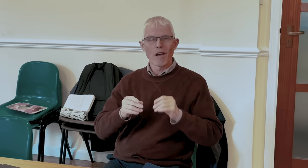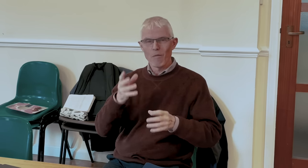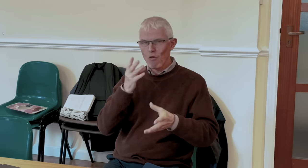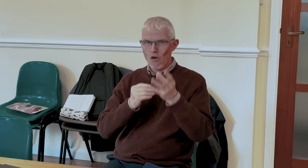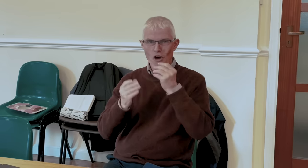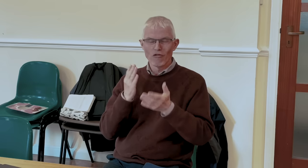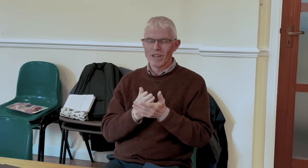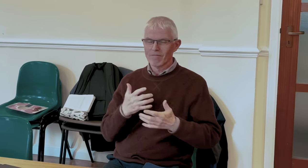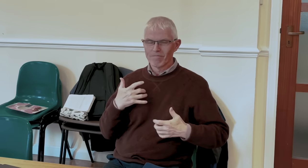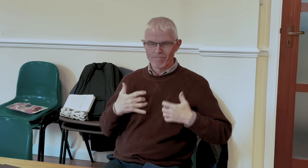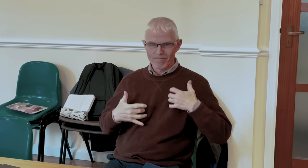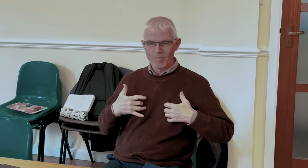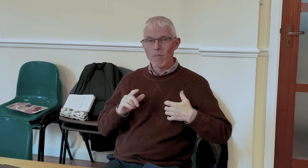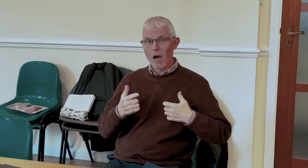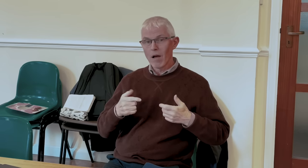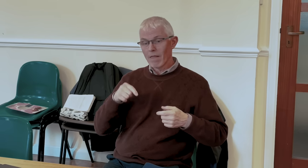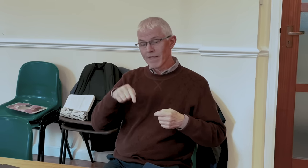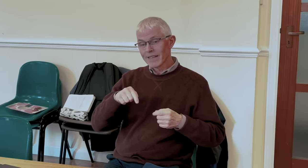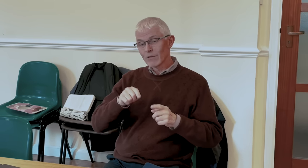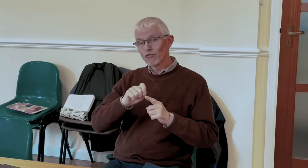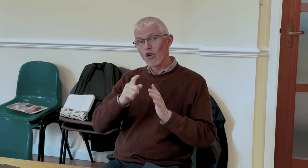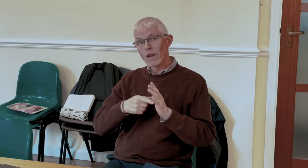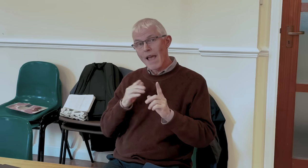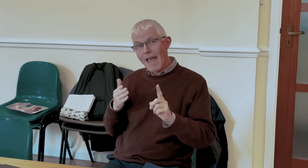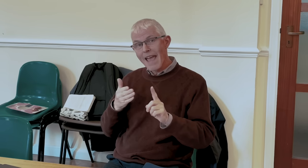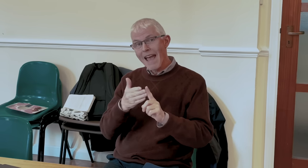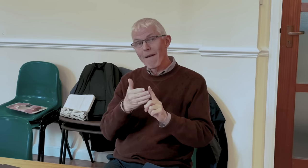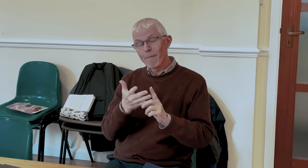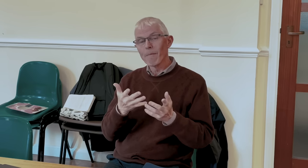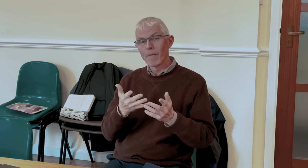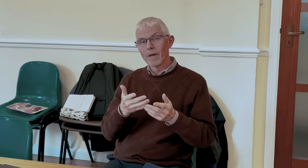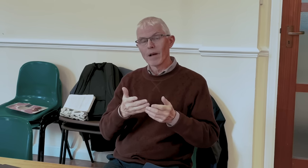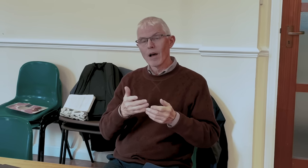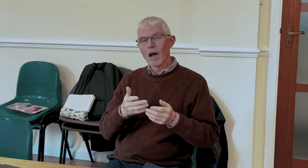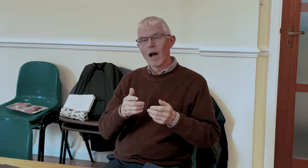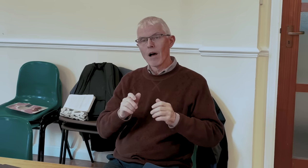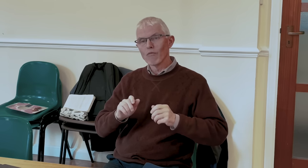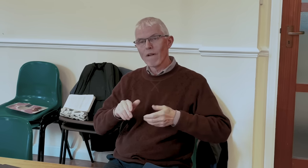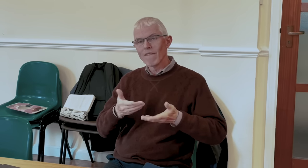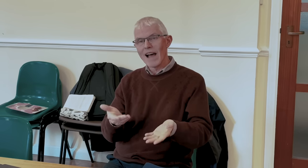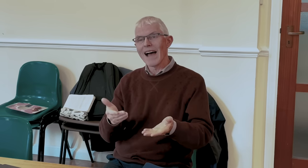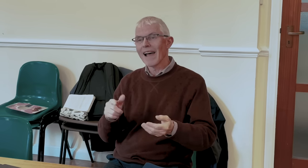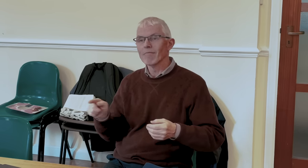You never stop learning and it's so interesting. The aim of this Project is to provide the Deaf Community